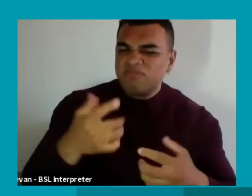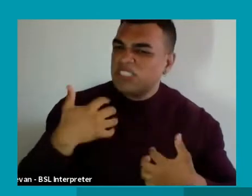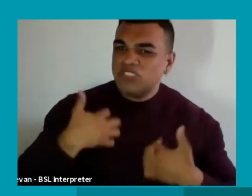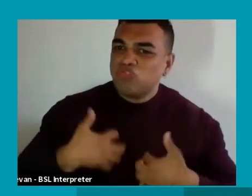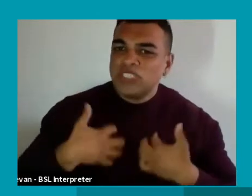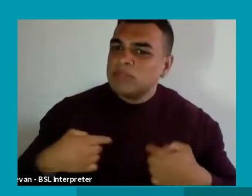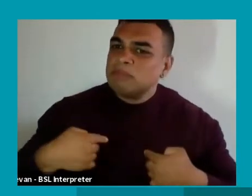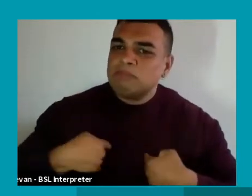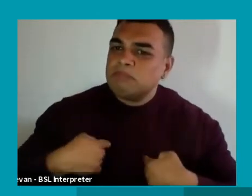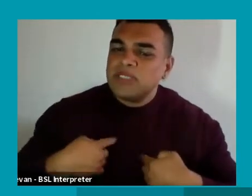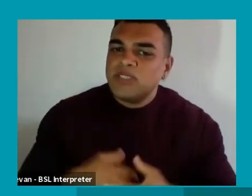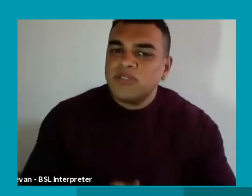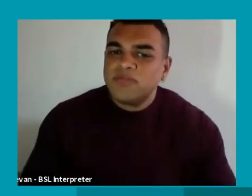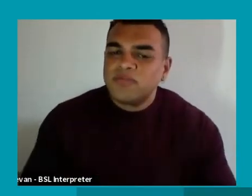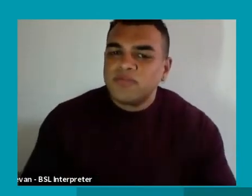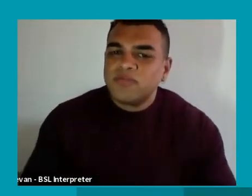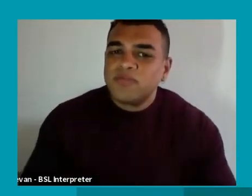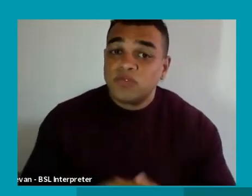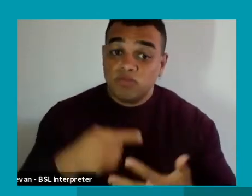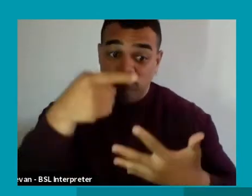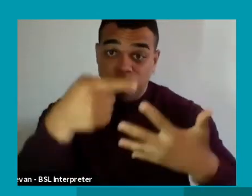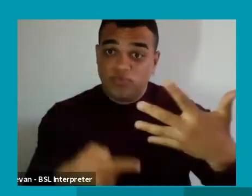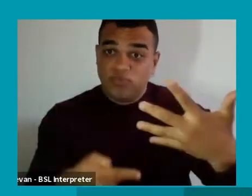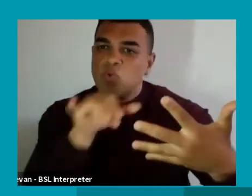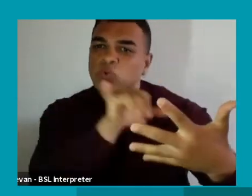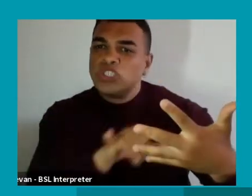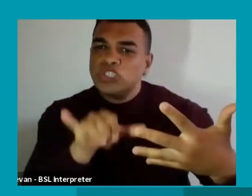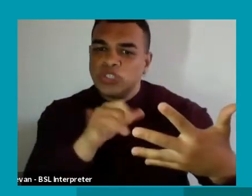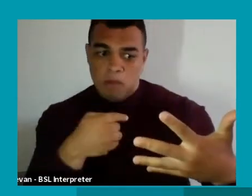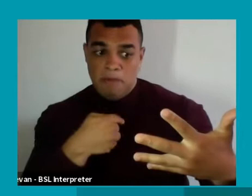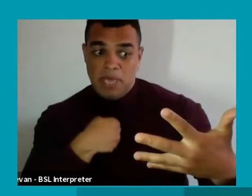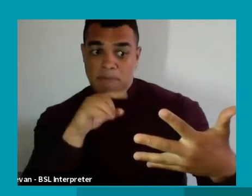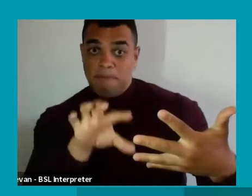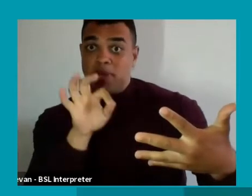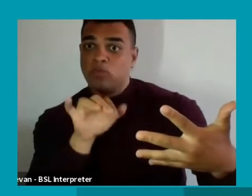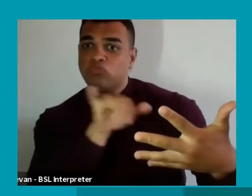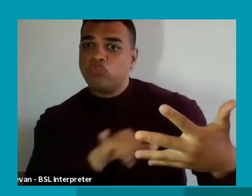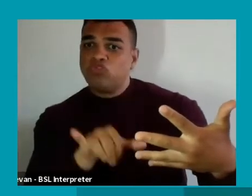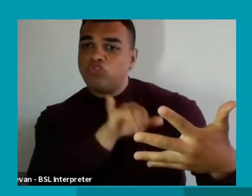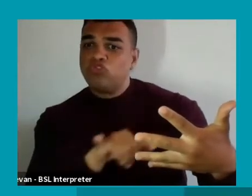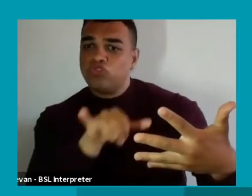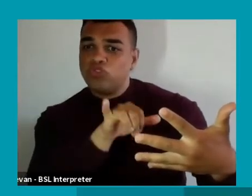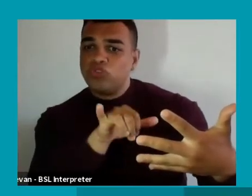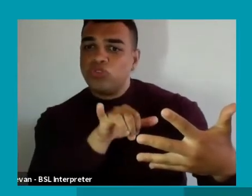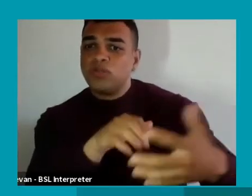Which one is more relevant to you? You can also just to interrupt. Sorry, Rosa but you can also pick more than one of those answers.